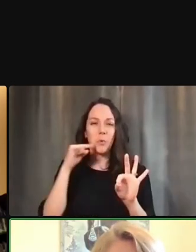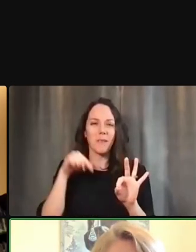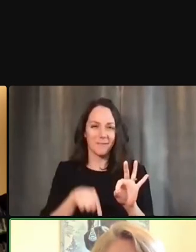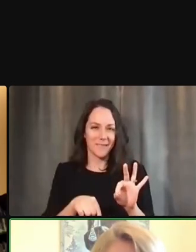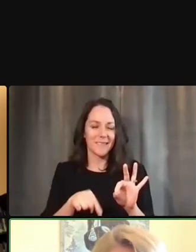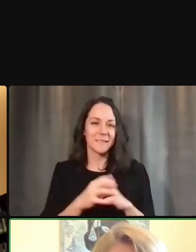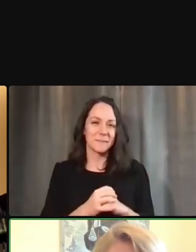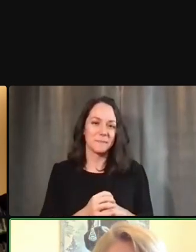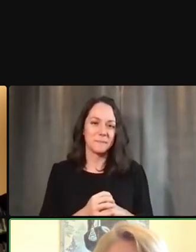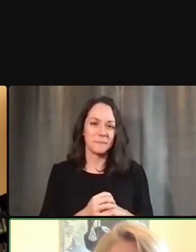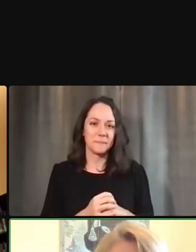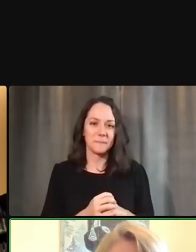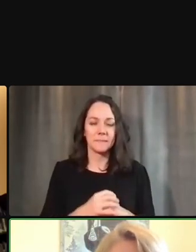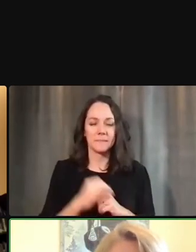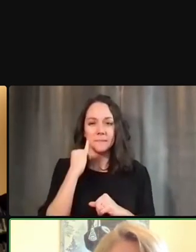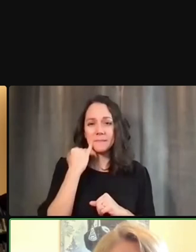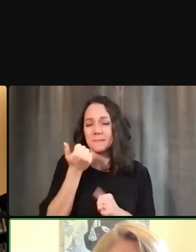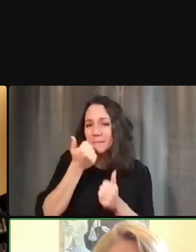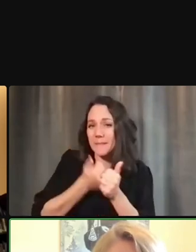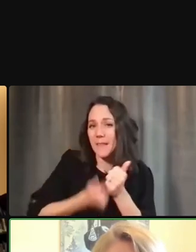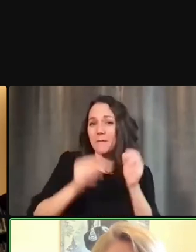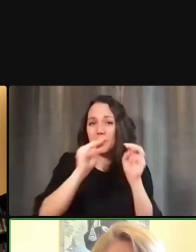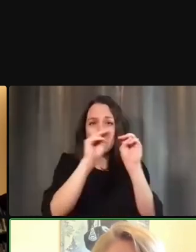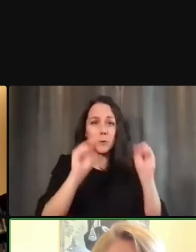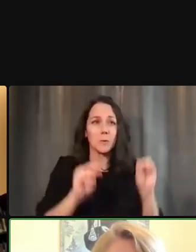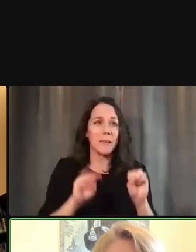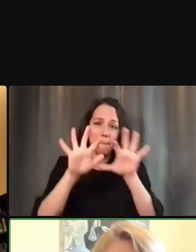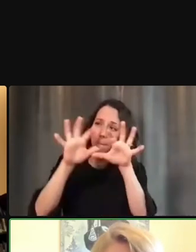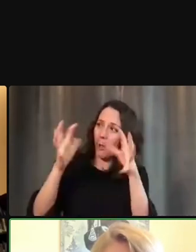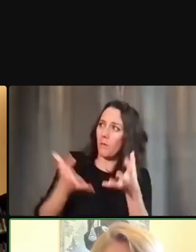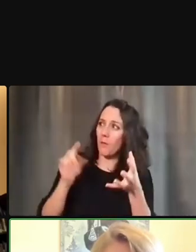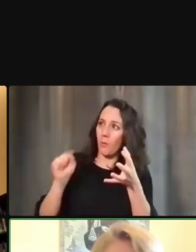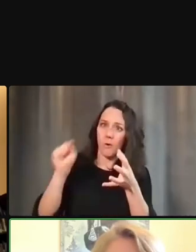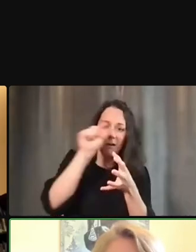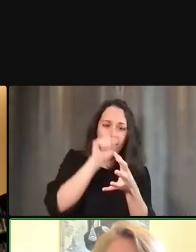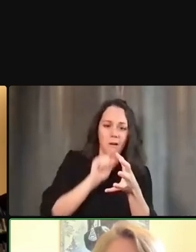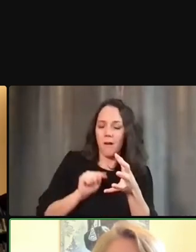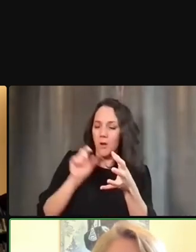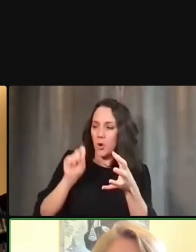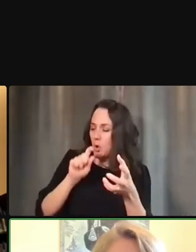if every single Museum in the world could adapt a trauma informed practice,